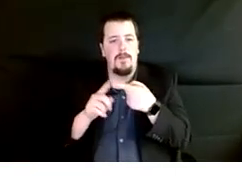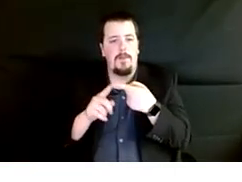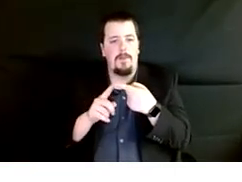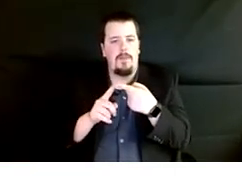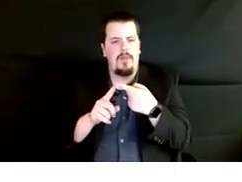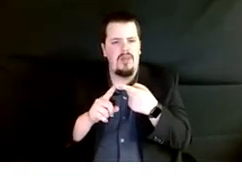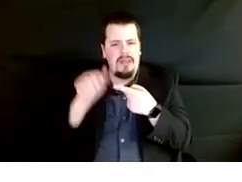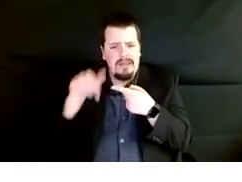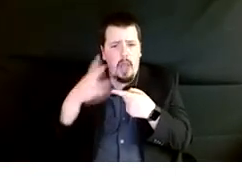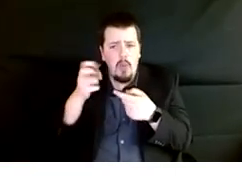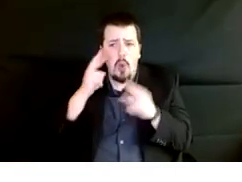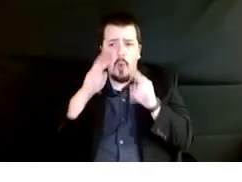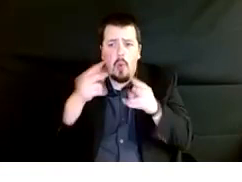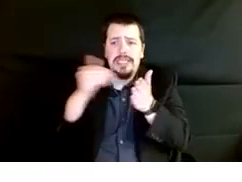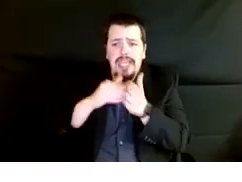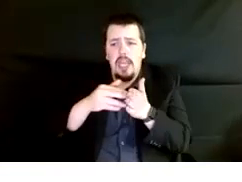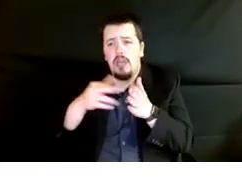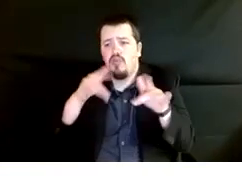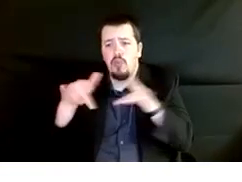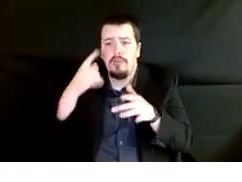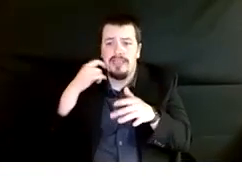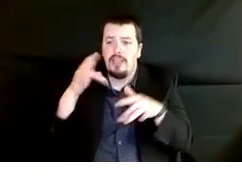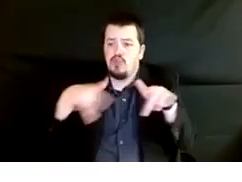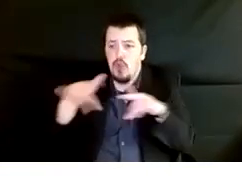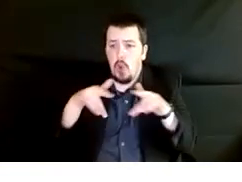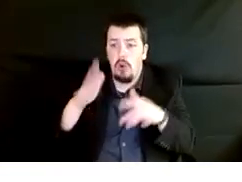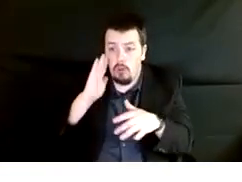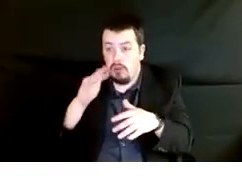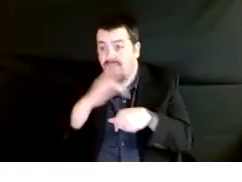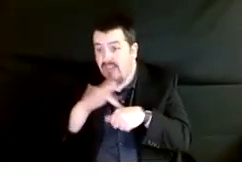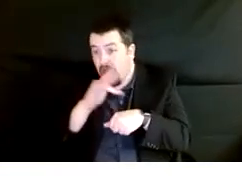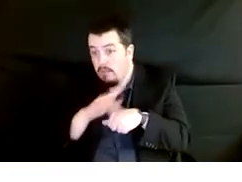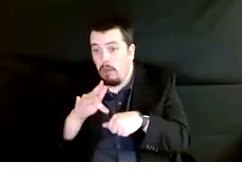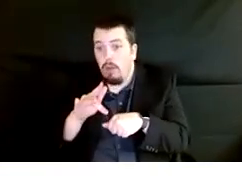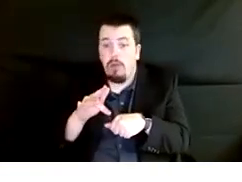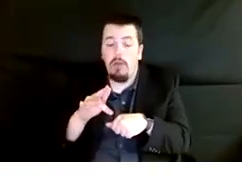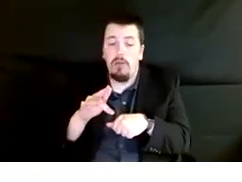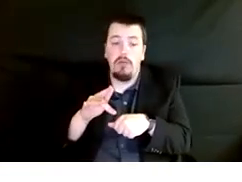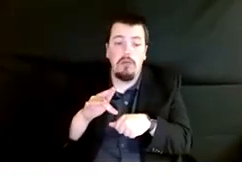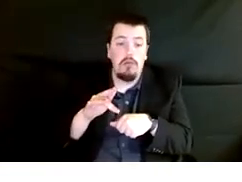event can be viewed again ... noting that it's being recorded, will it be available um for revisiting